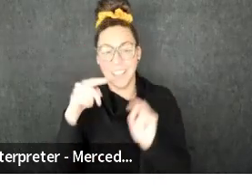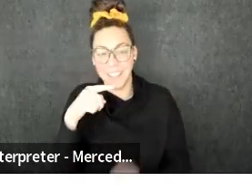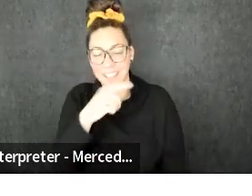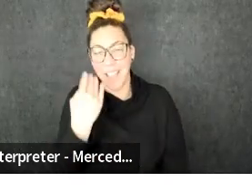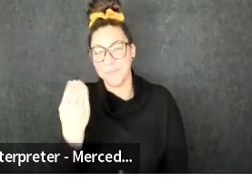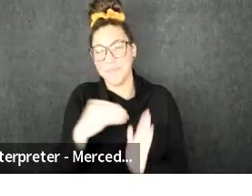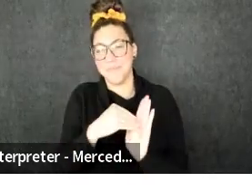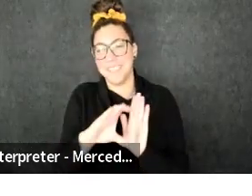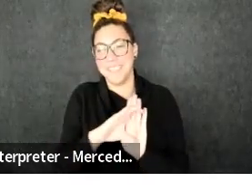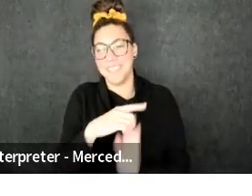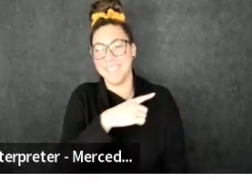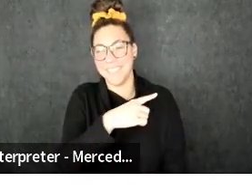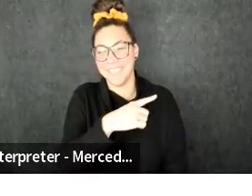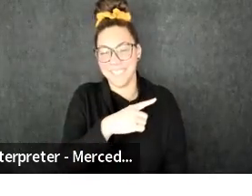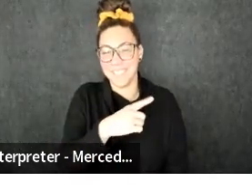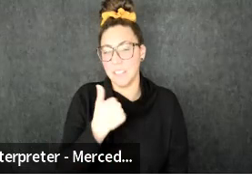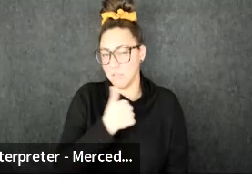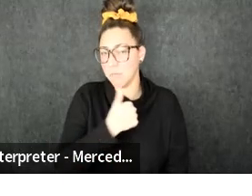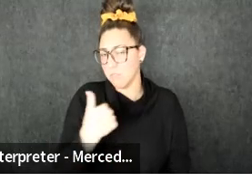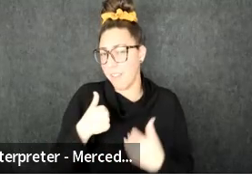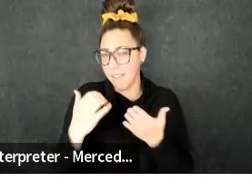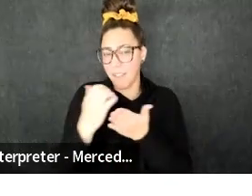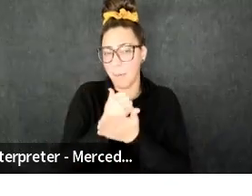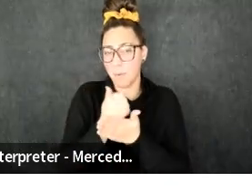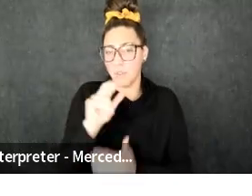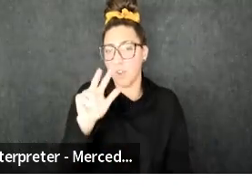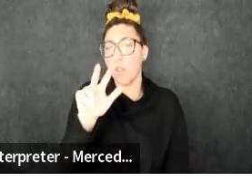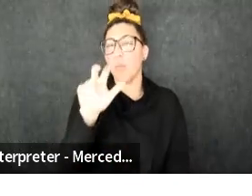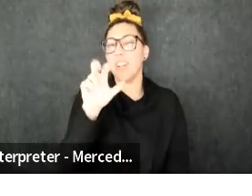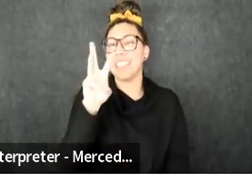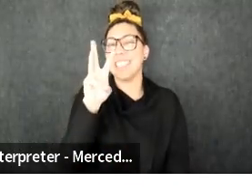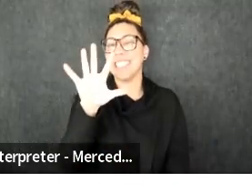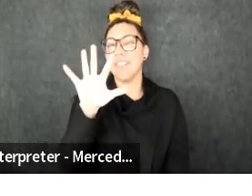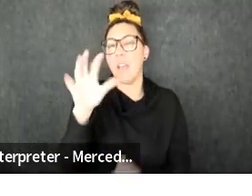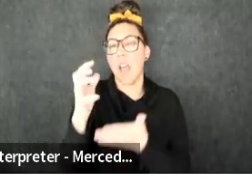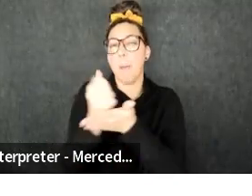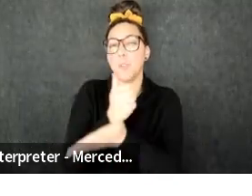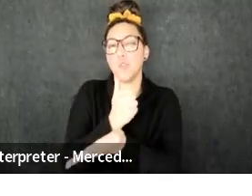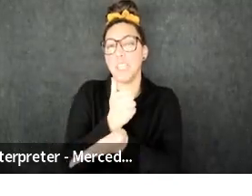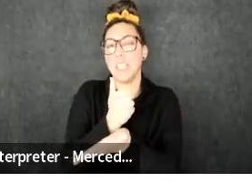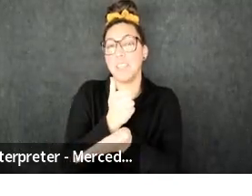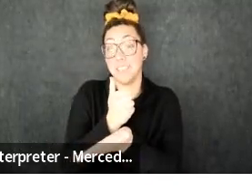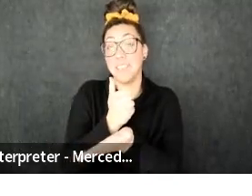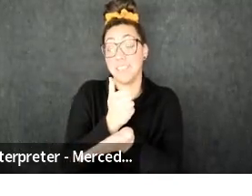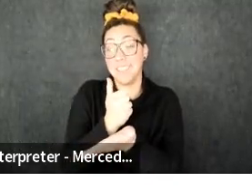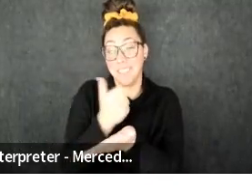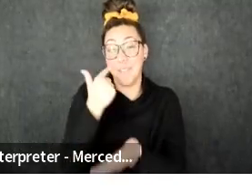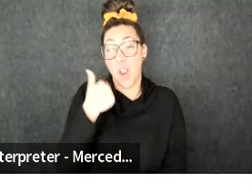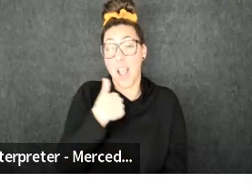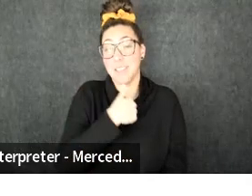so we have opportunity is 360 opportunity 65 opportunities in order for us to be hopeful to move forward